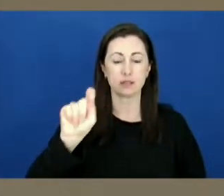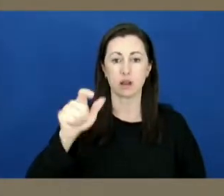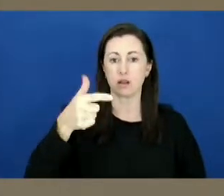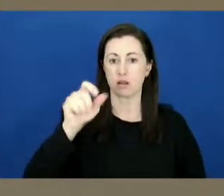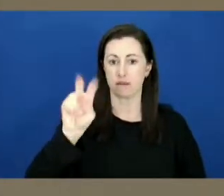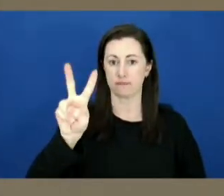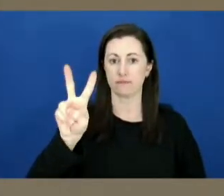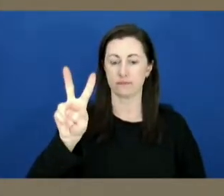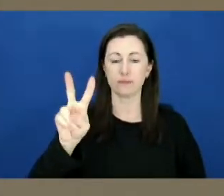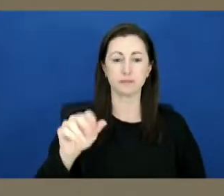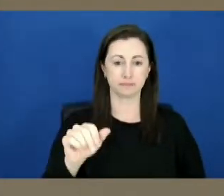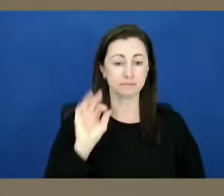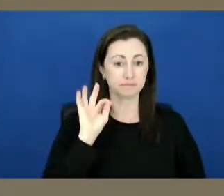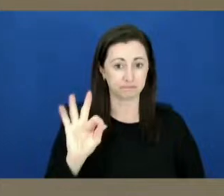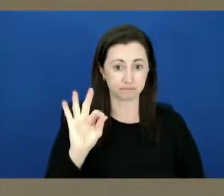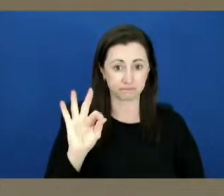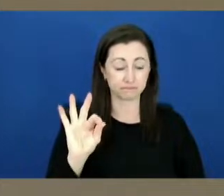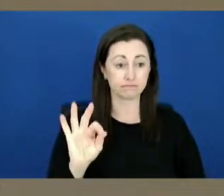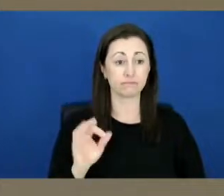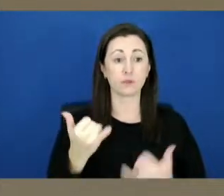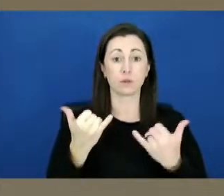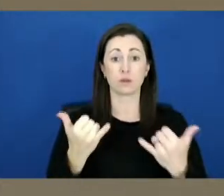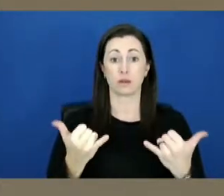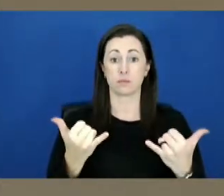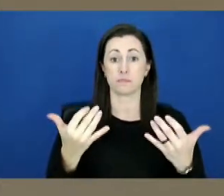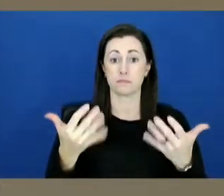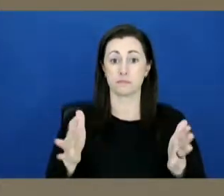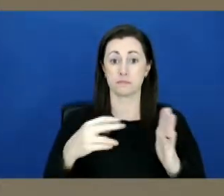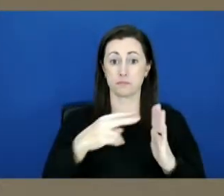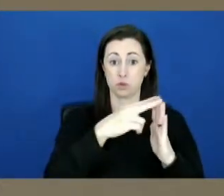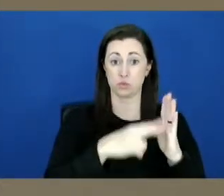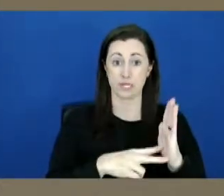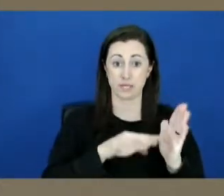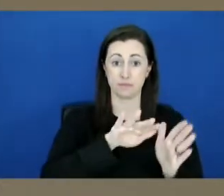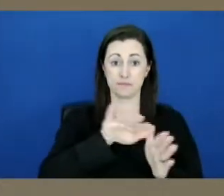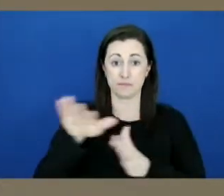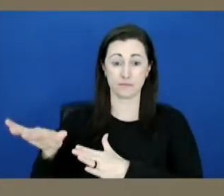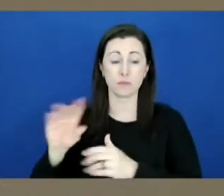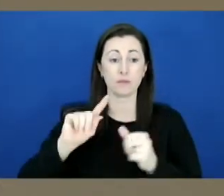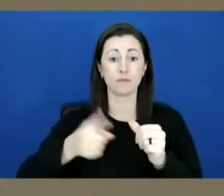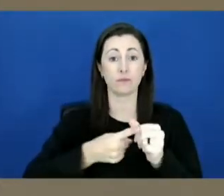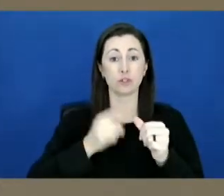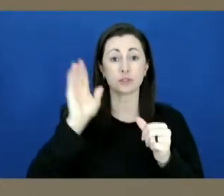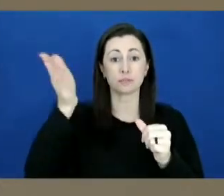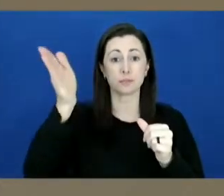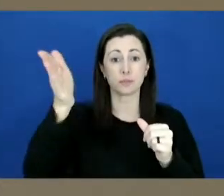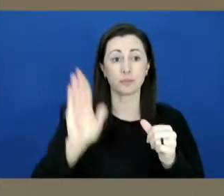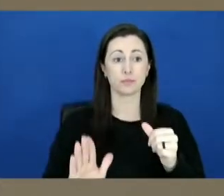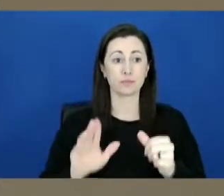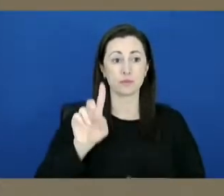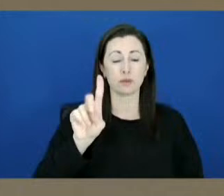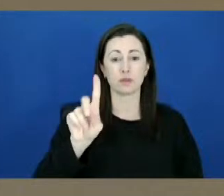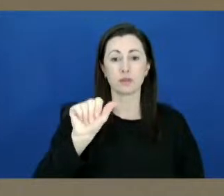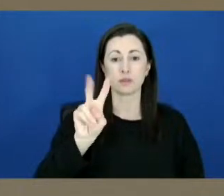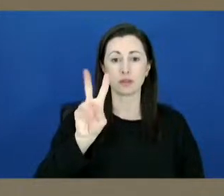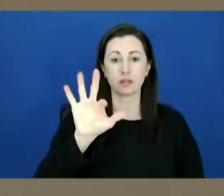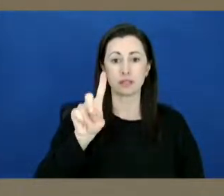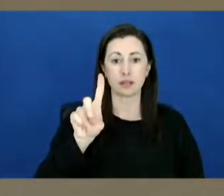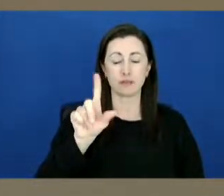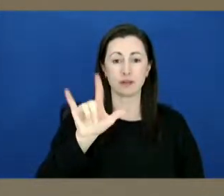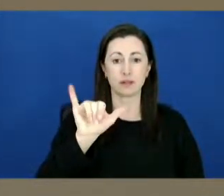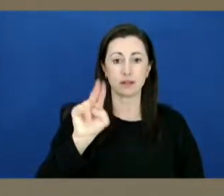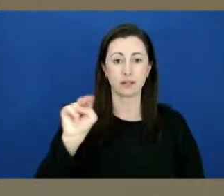//WATCH.MECKNC.GOV.